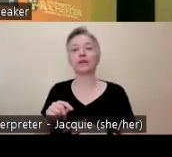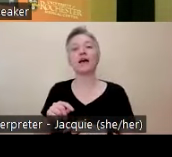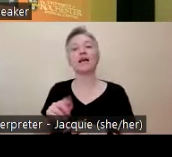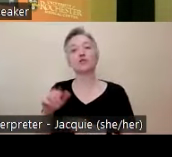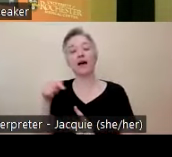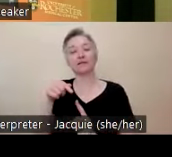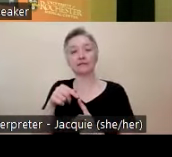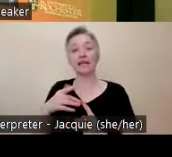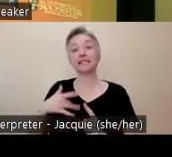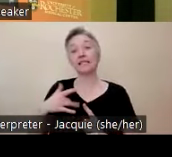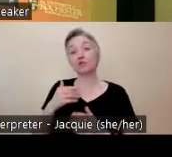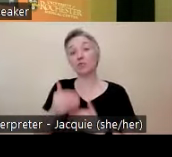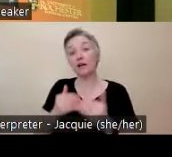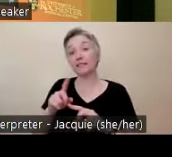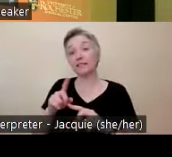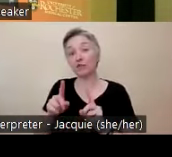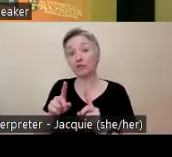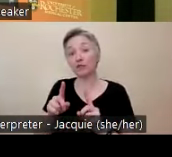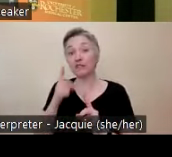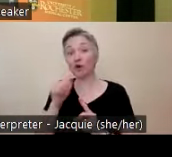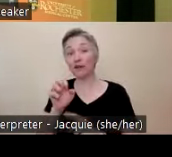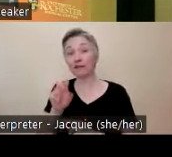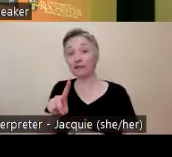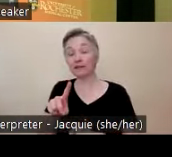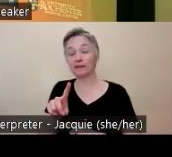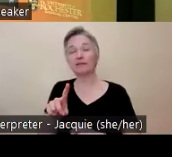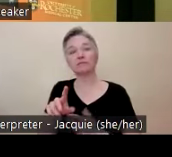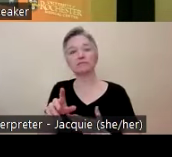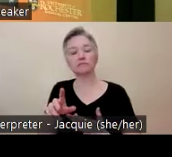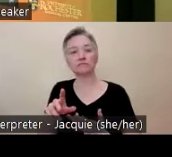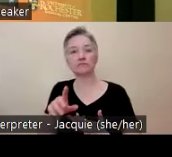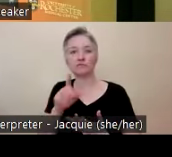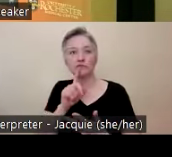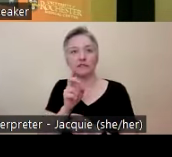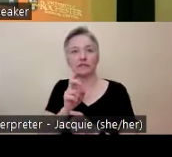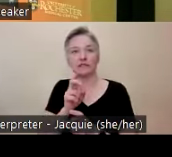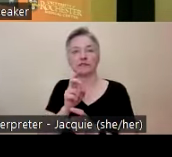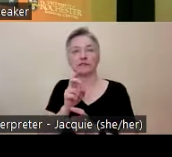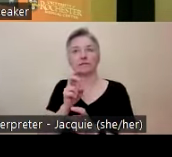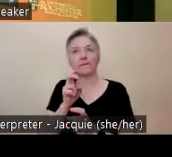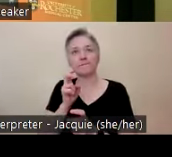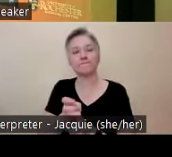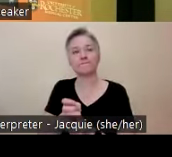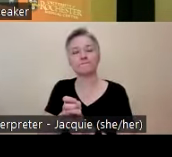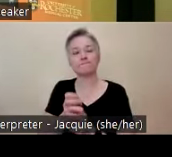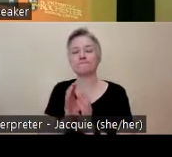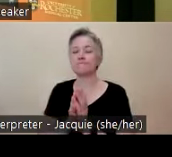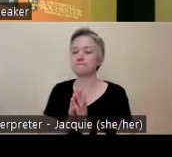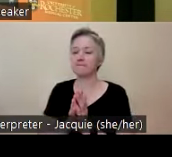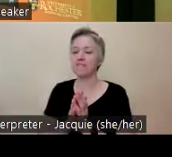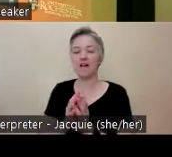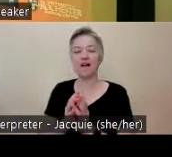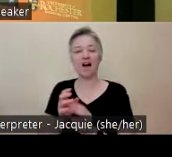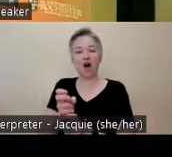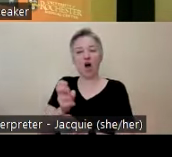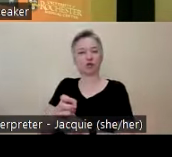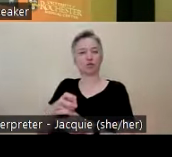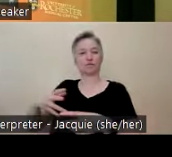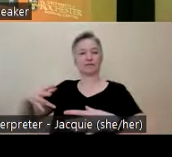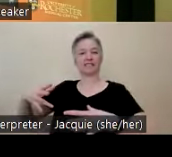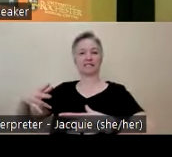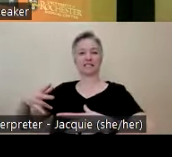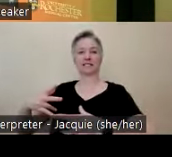in autism are really difficult to um kind of summarize in a really easy way so sometimes